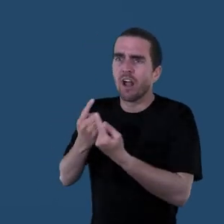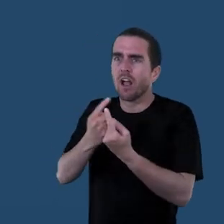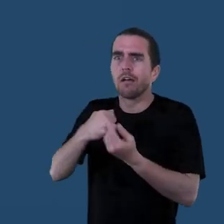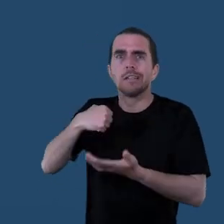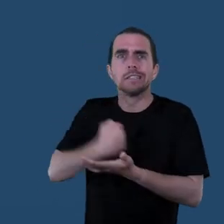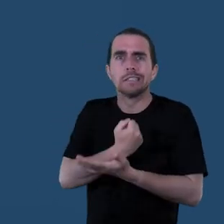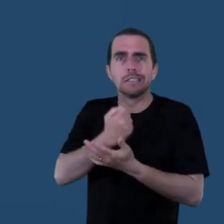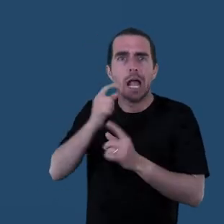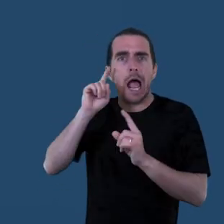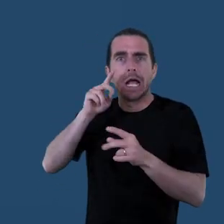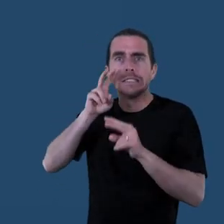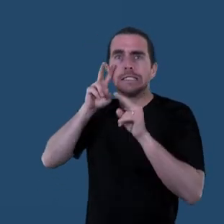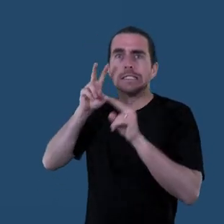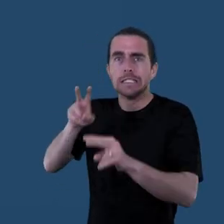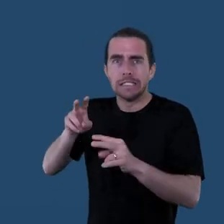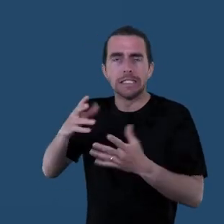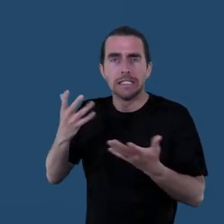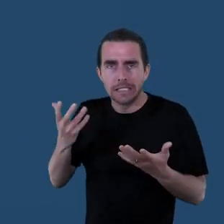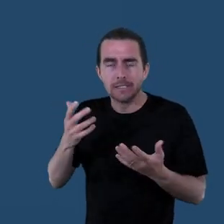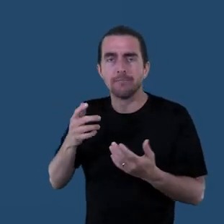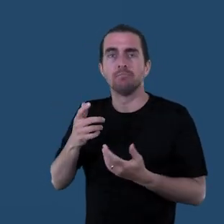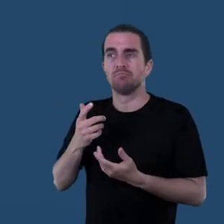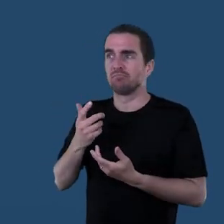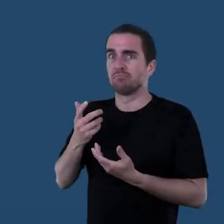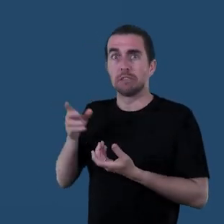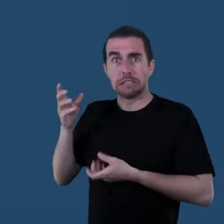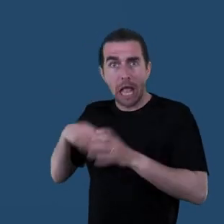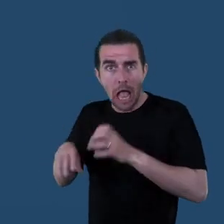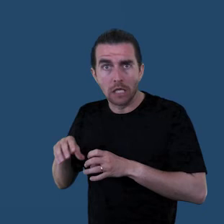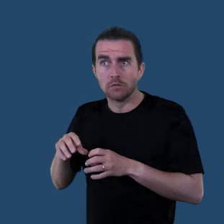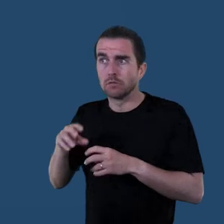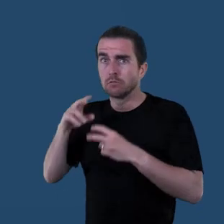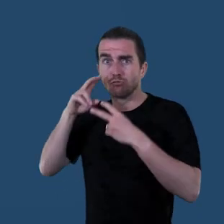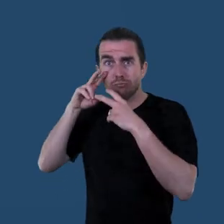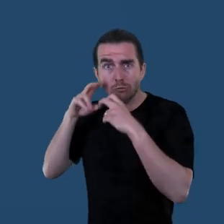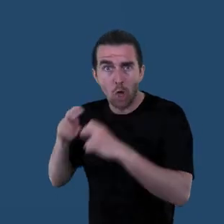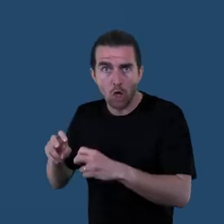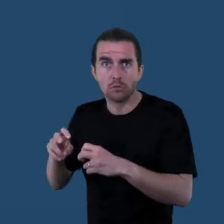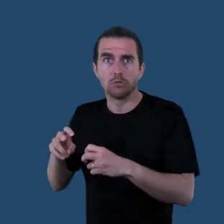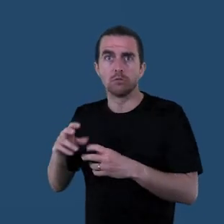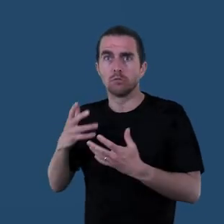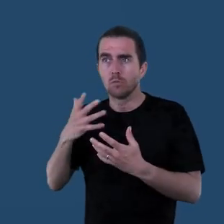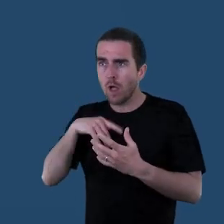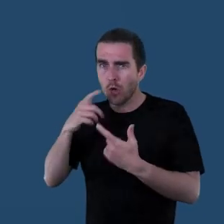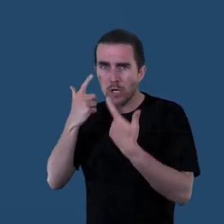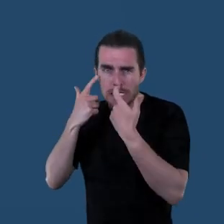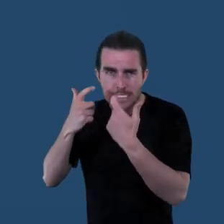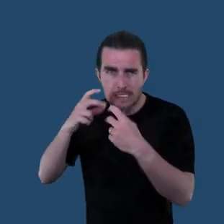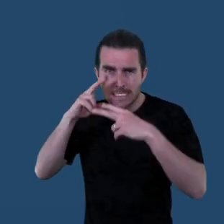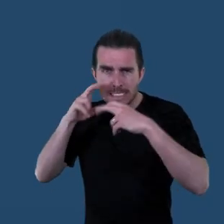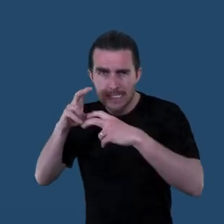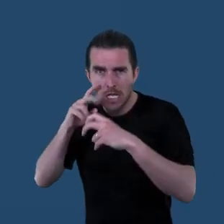in the way that it normally is. And of course, there'll be not only scientists and researchers all over the world trying to answer their own questions